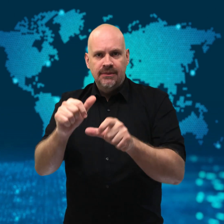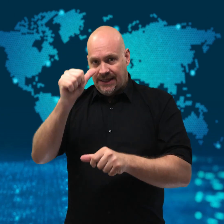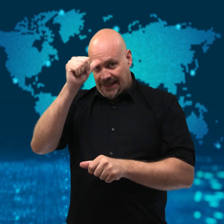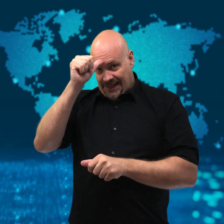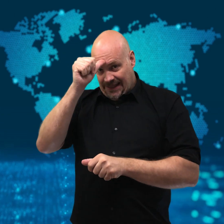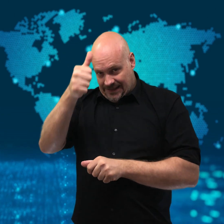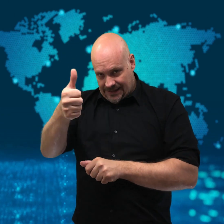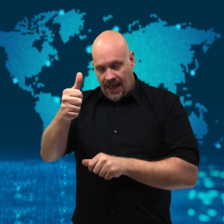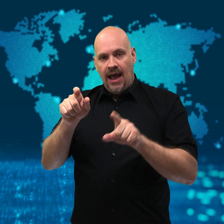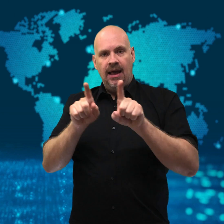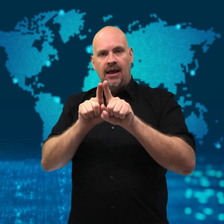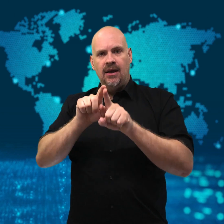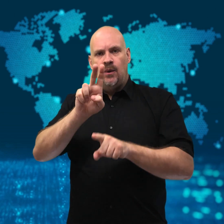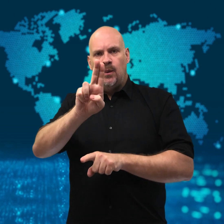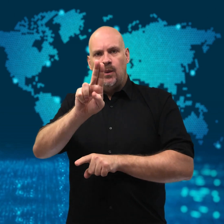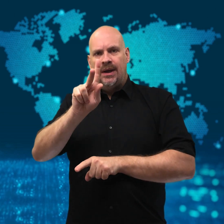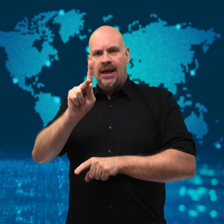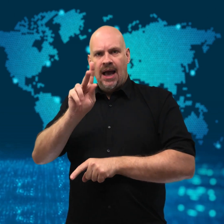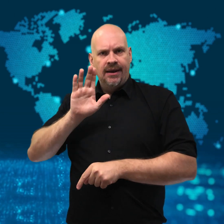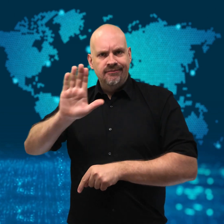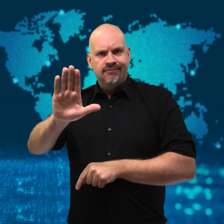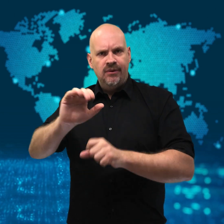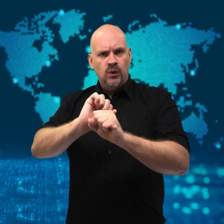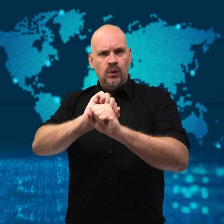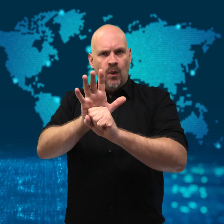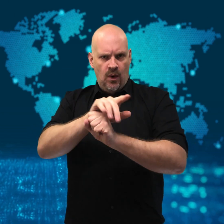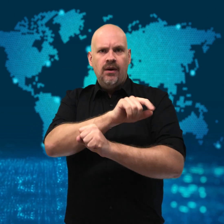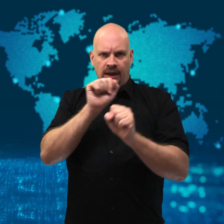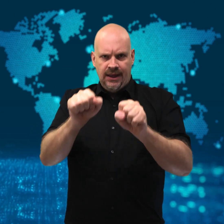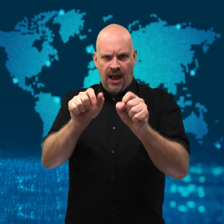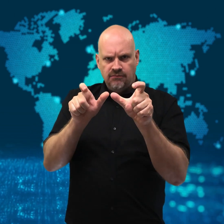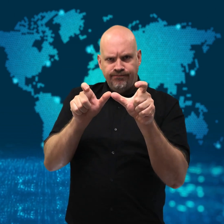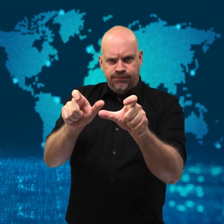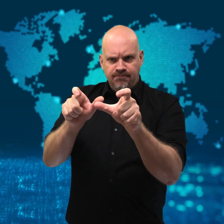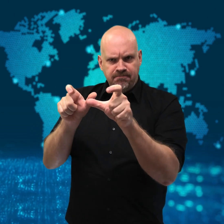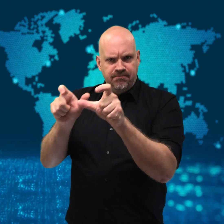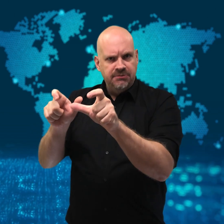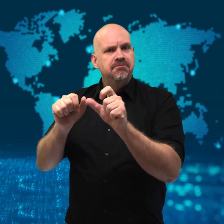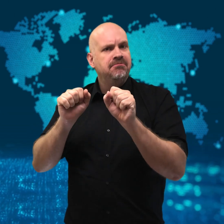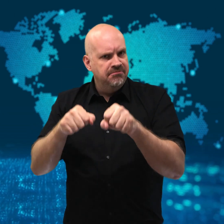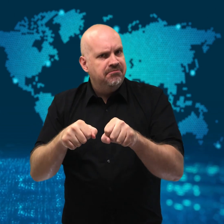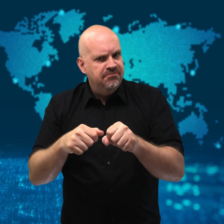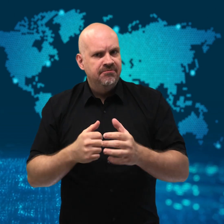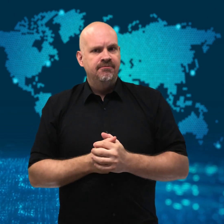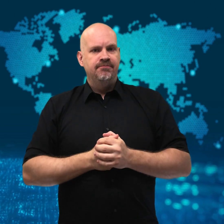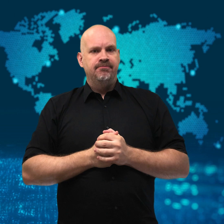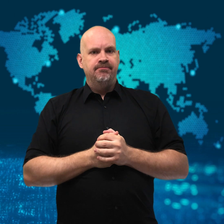Moderna announced its vaccine is safe for teens.